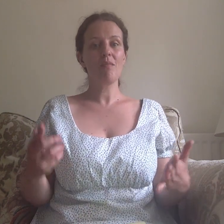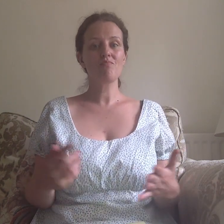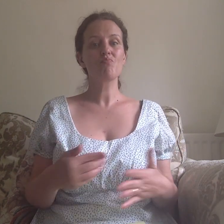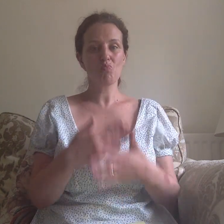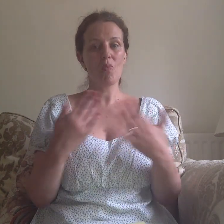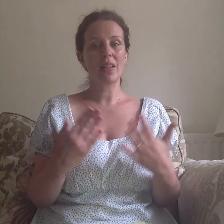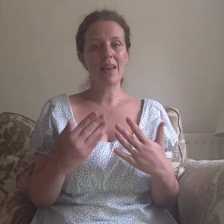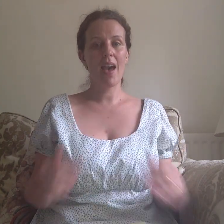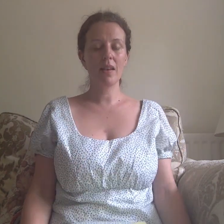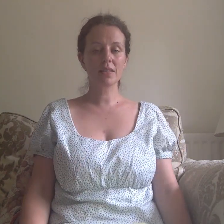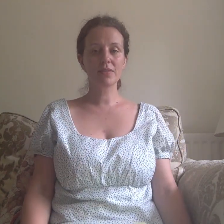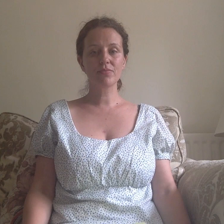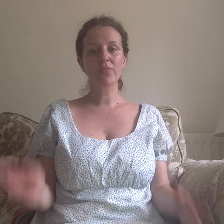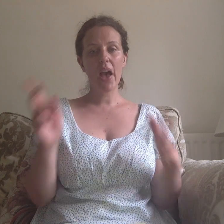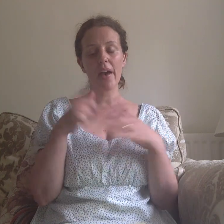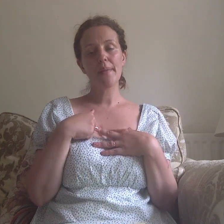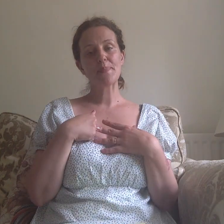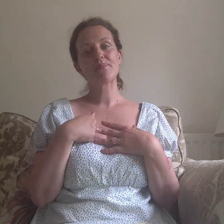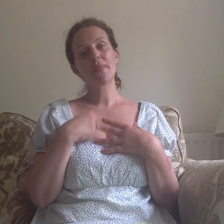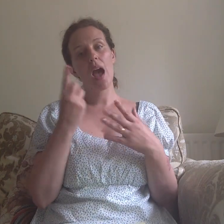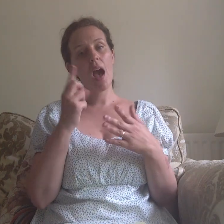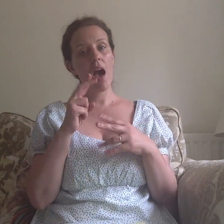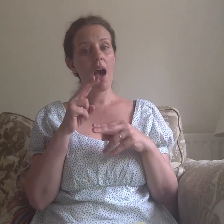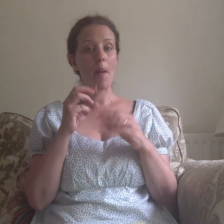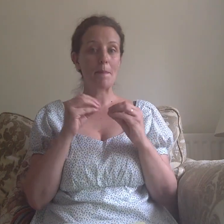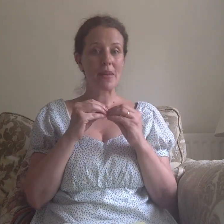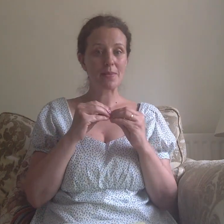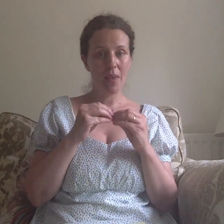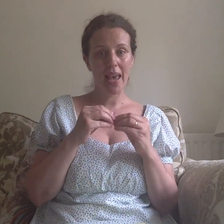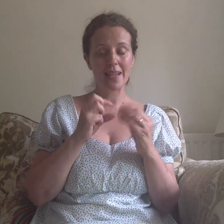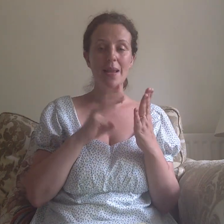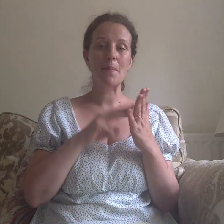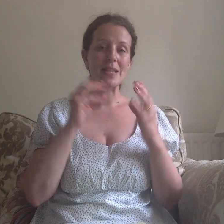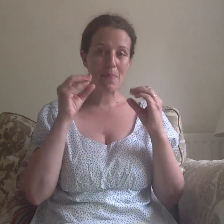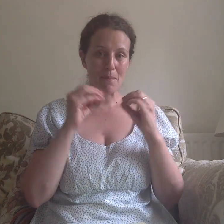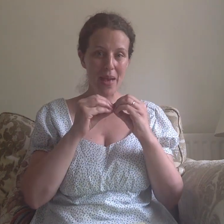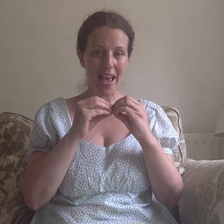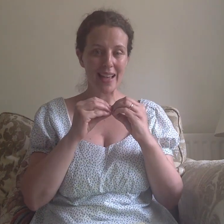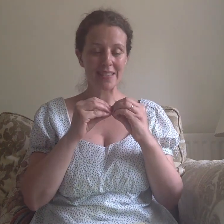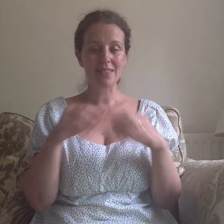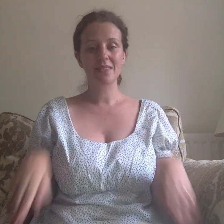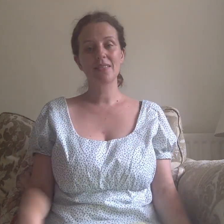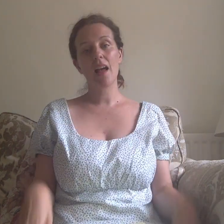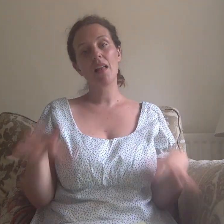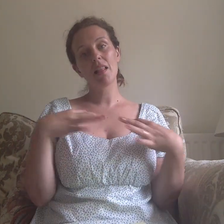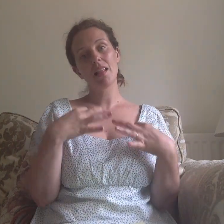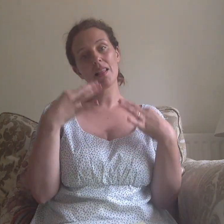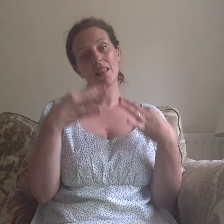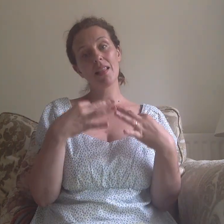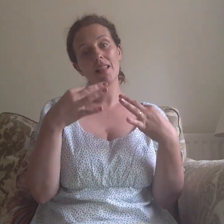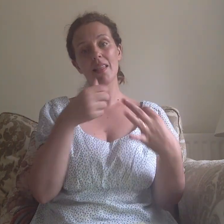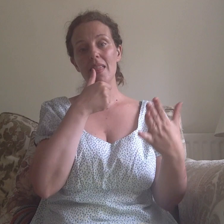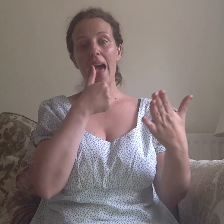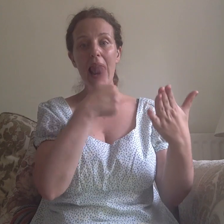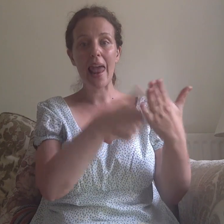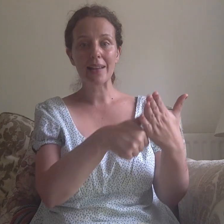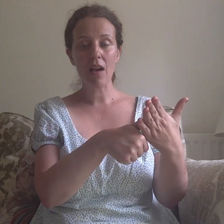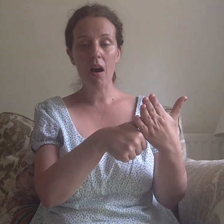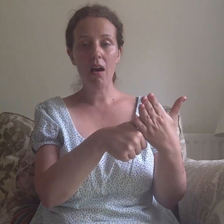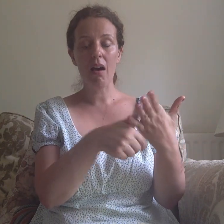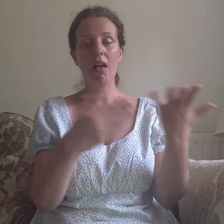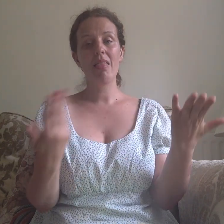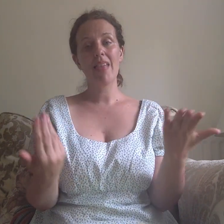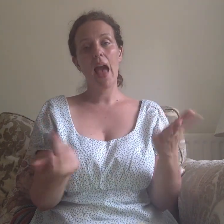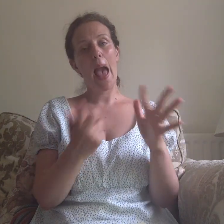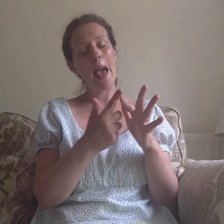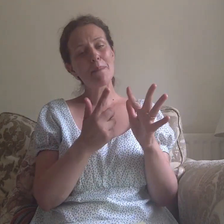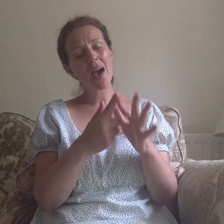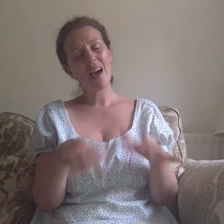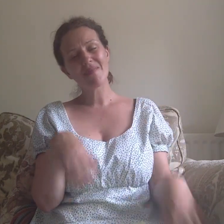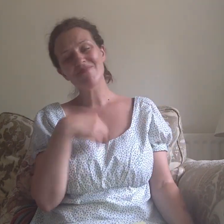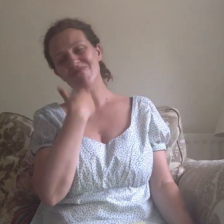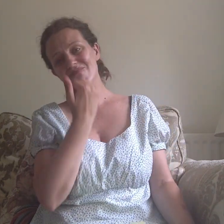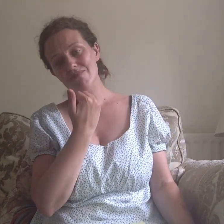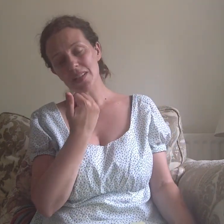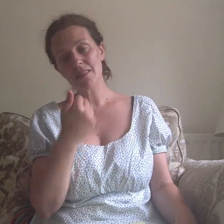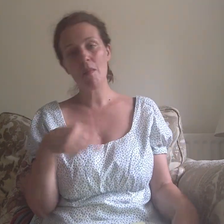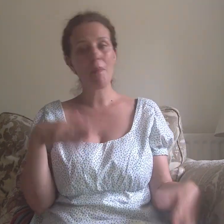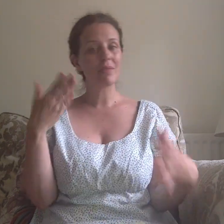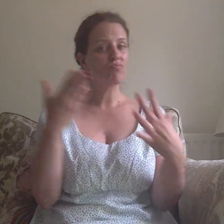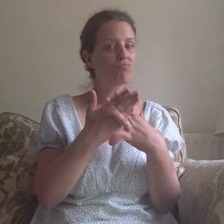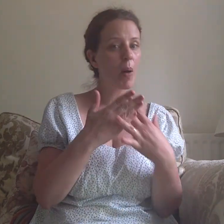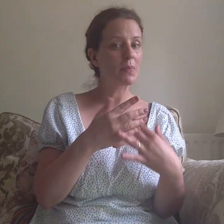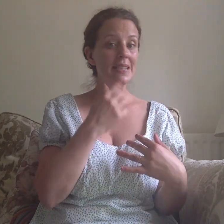One day Miss Bates was going on and on about a letter from Jane, Emma was so fed that she interrupted and said,